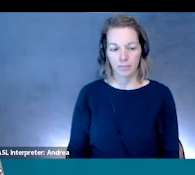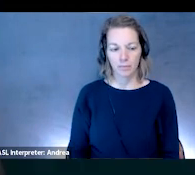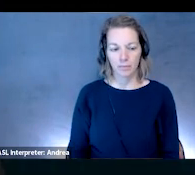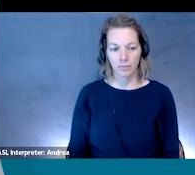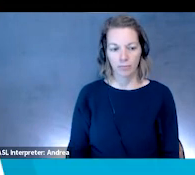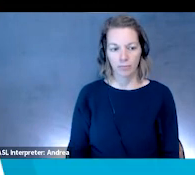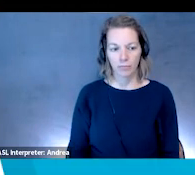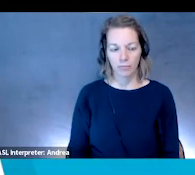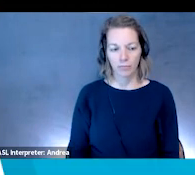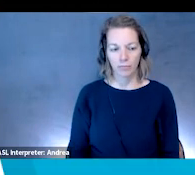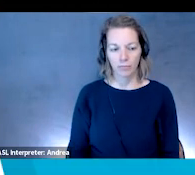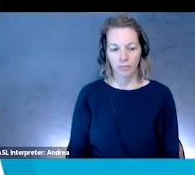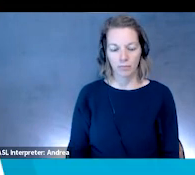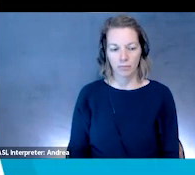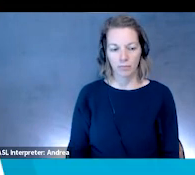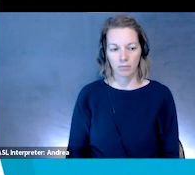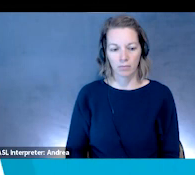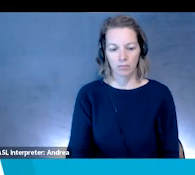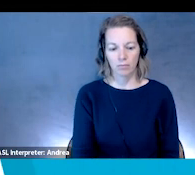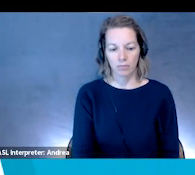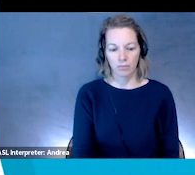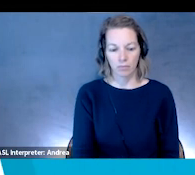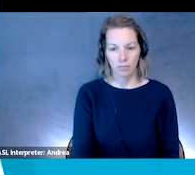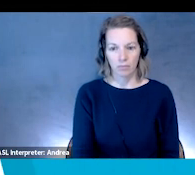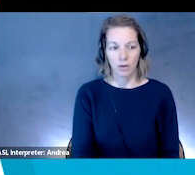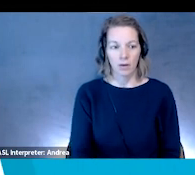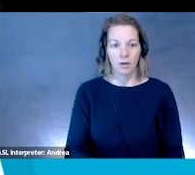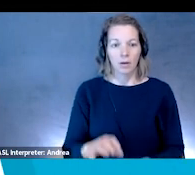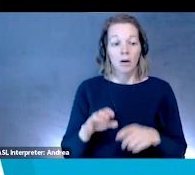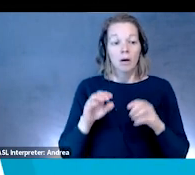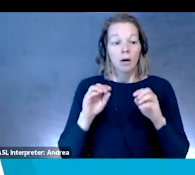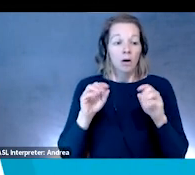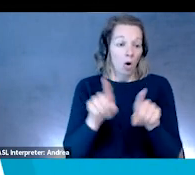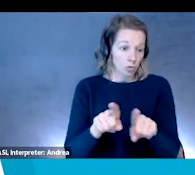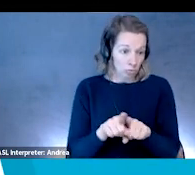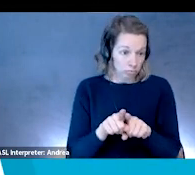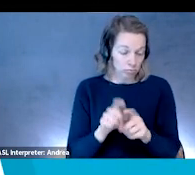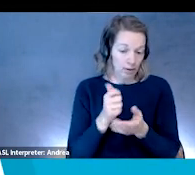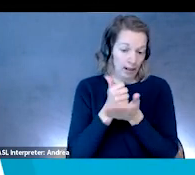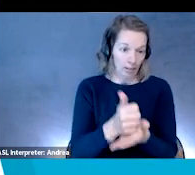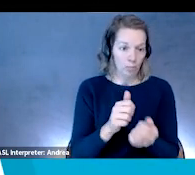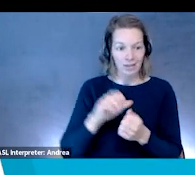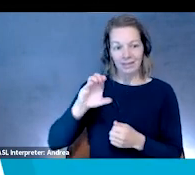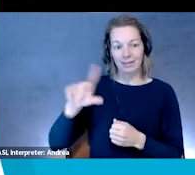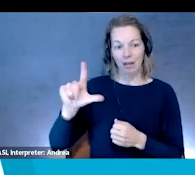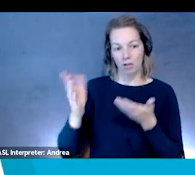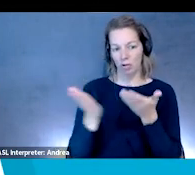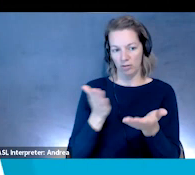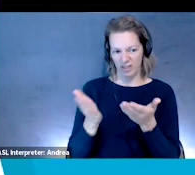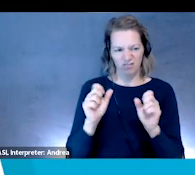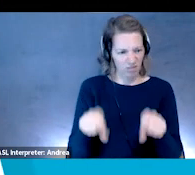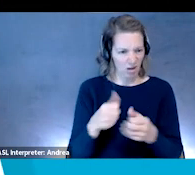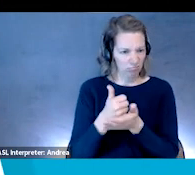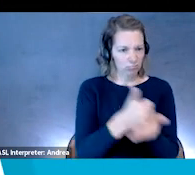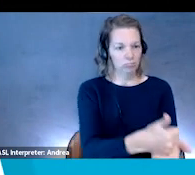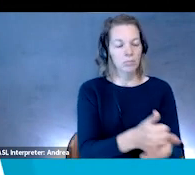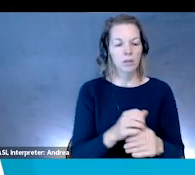WITH THAT AS WELL.